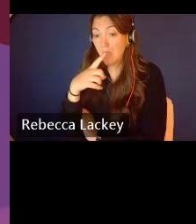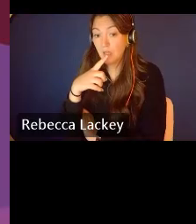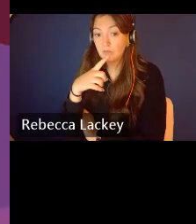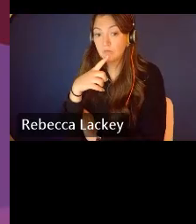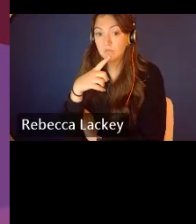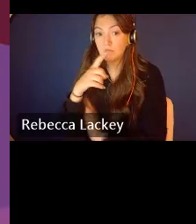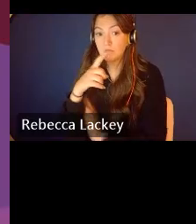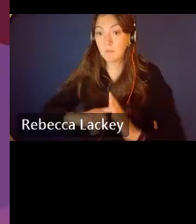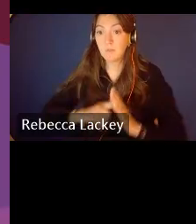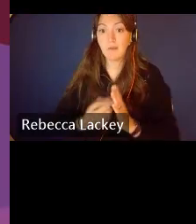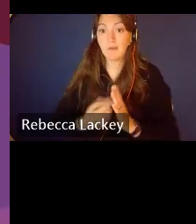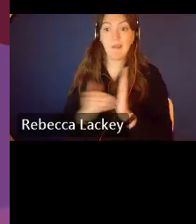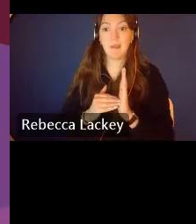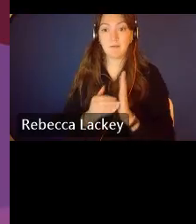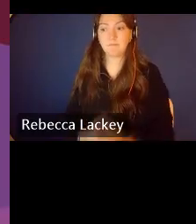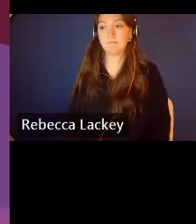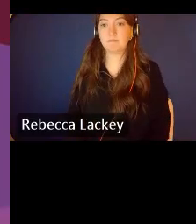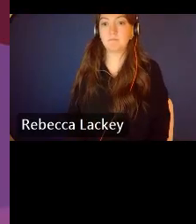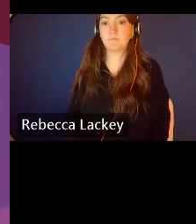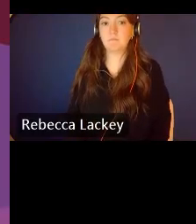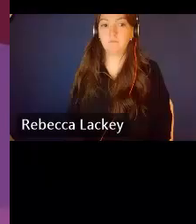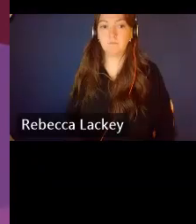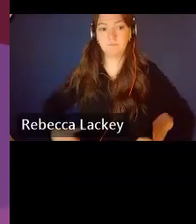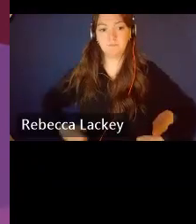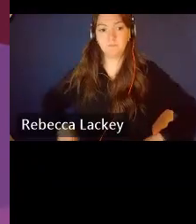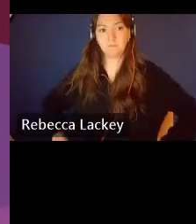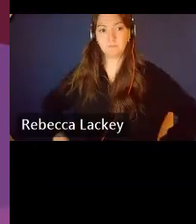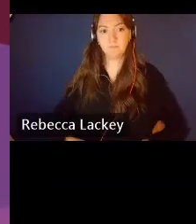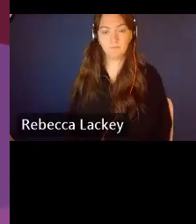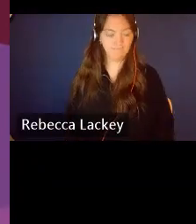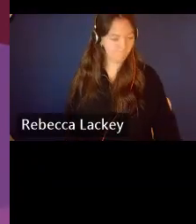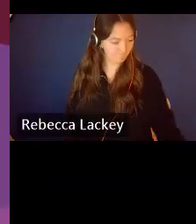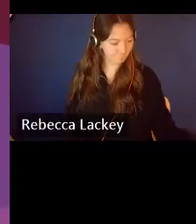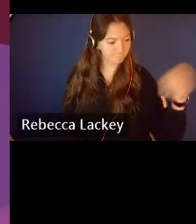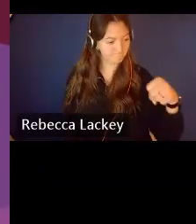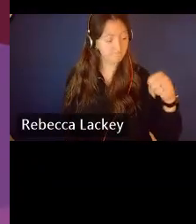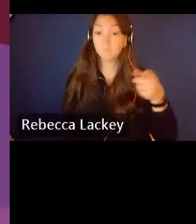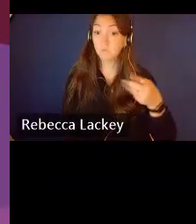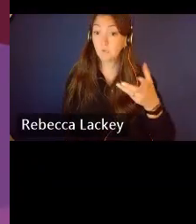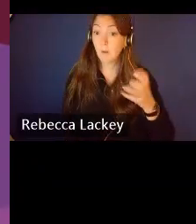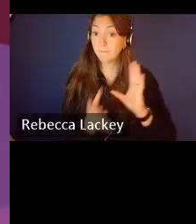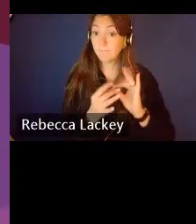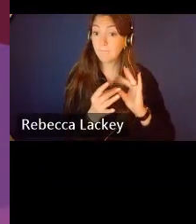begin the video again, the slideshow? Absolutely. Did Did you want to mention also that you put